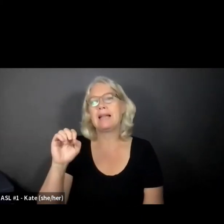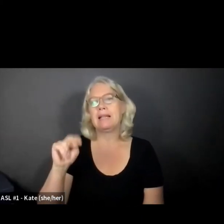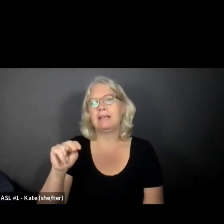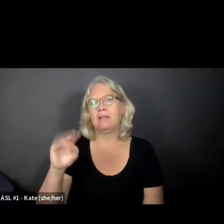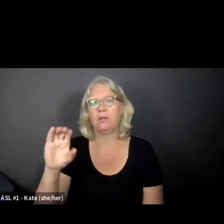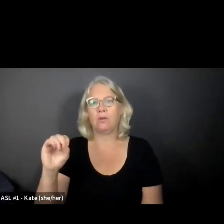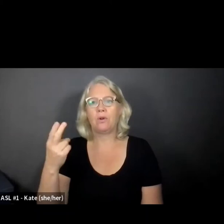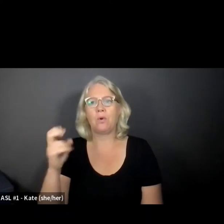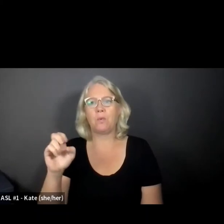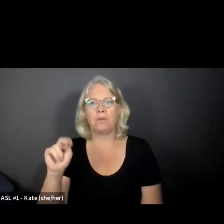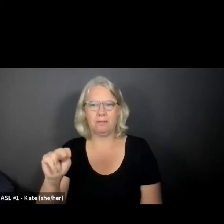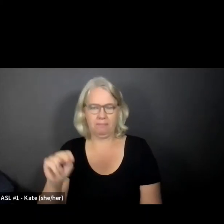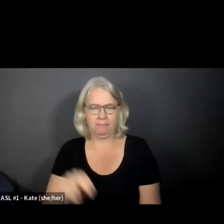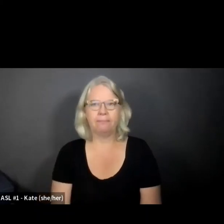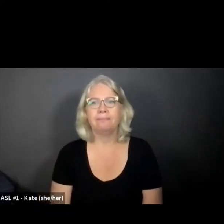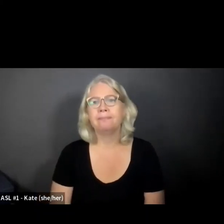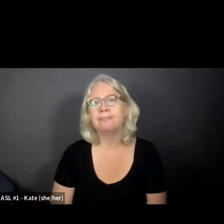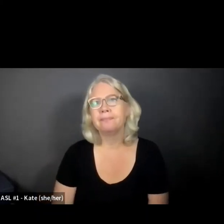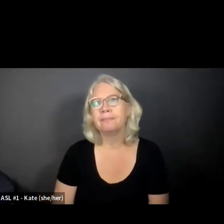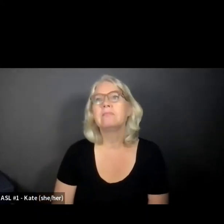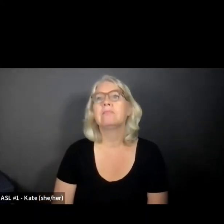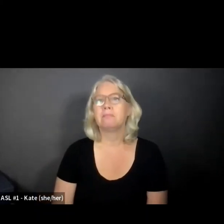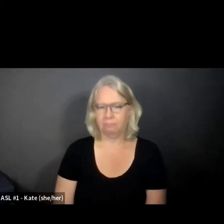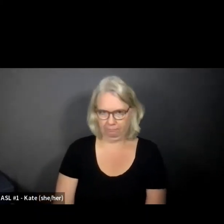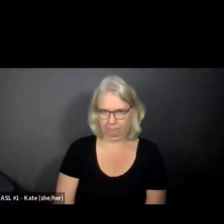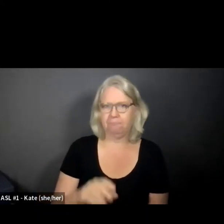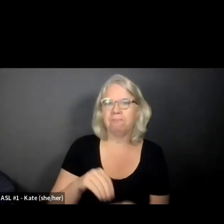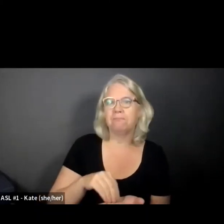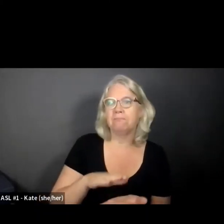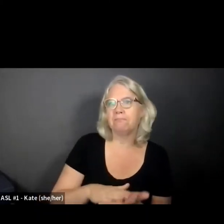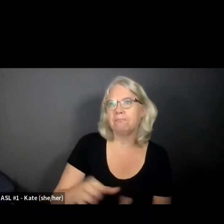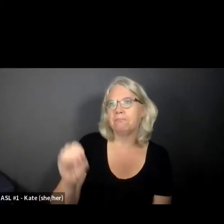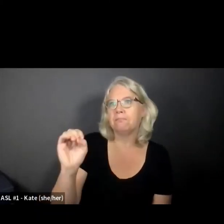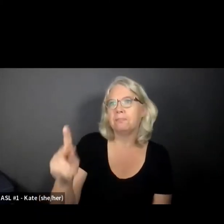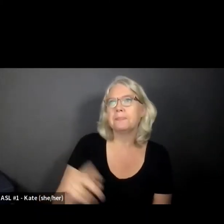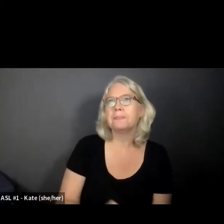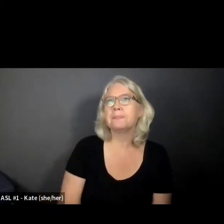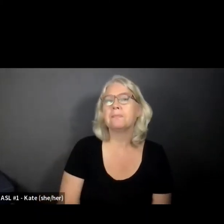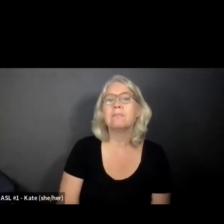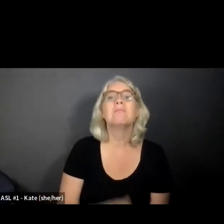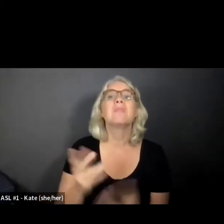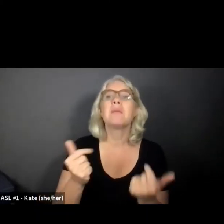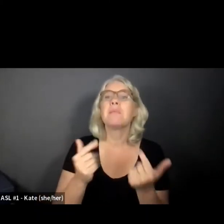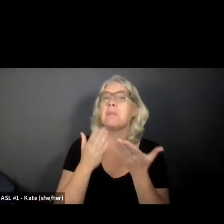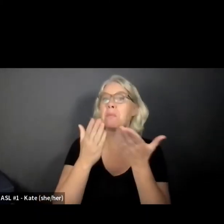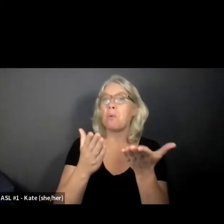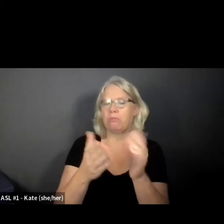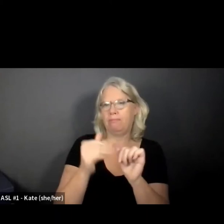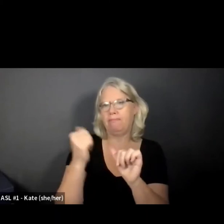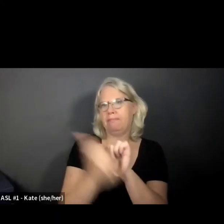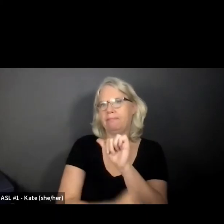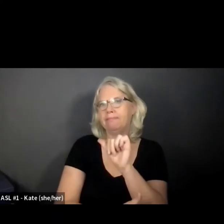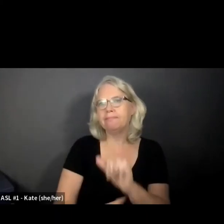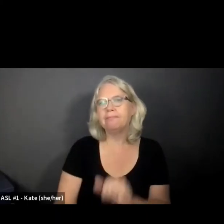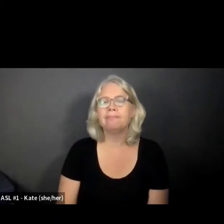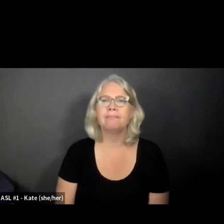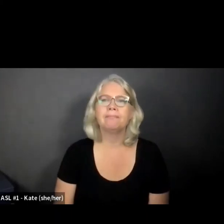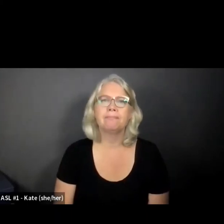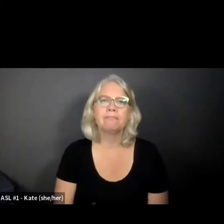Douglas Waxman : THANK YOU. MOTION CARRIES. Douglas Waxman : THANK YOU.